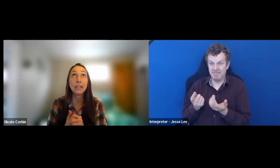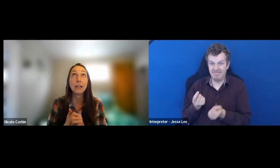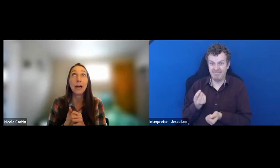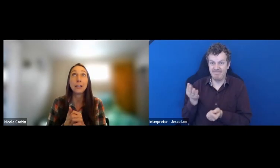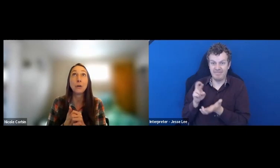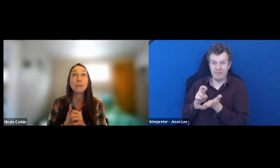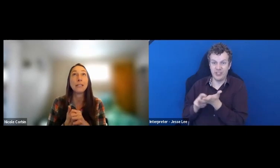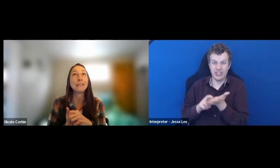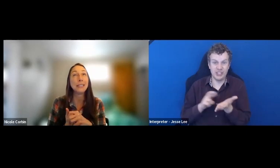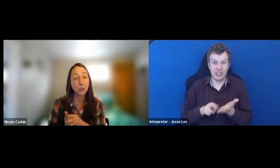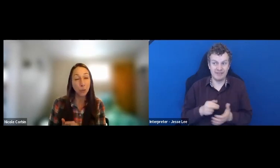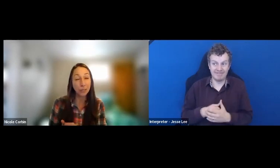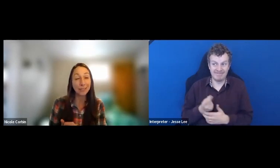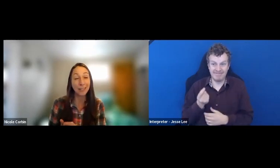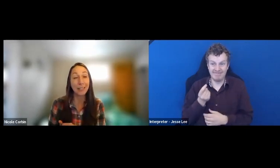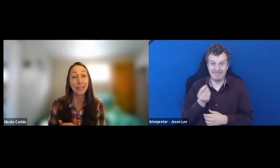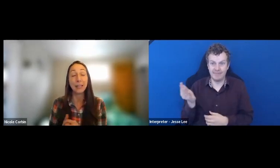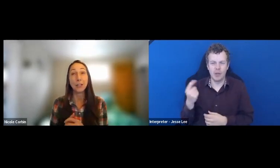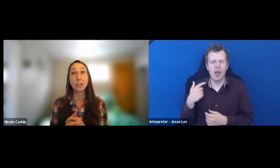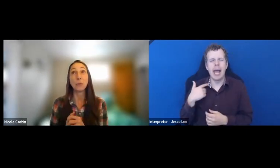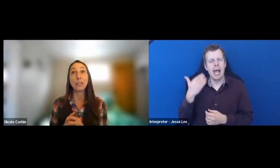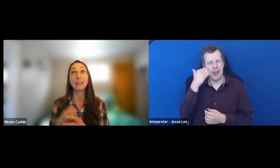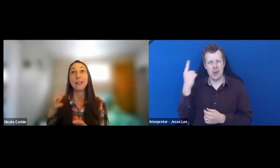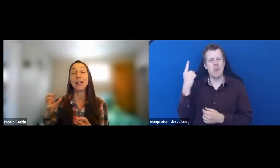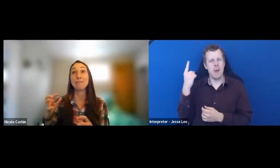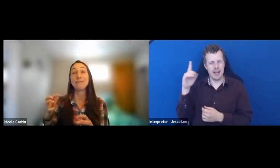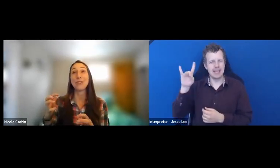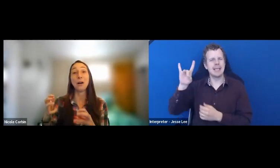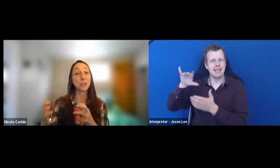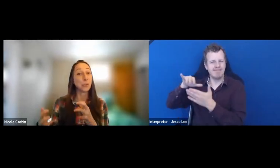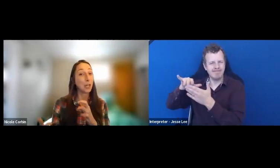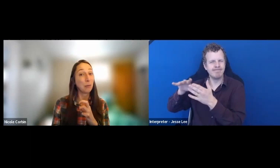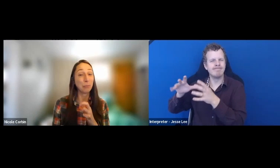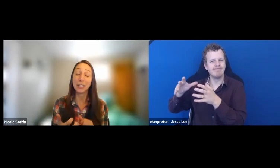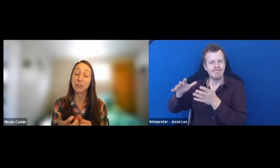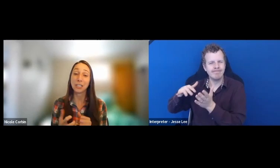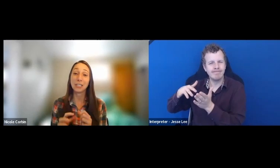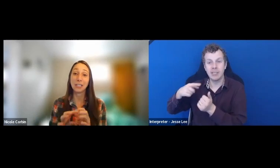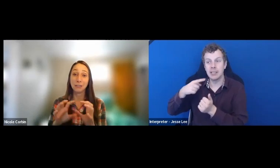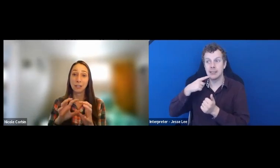There - I know of at least one study showing auditory comprehension